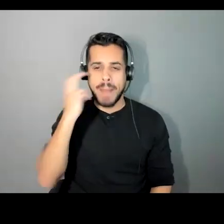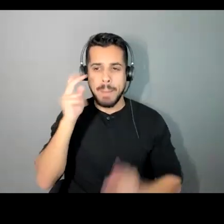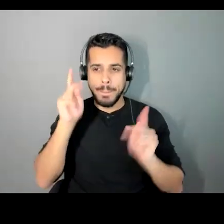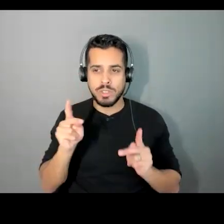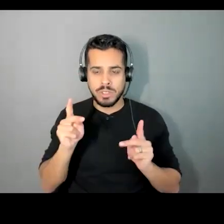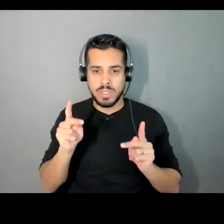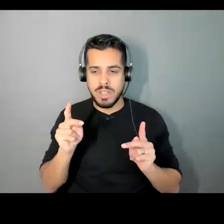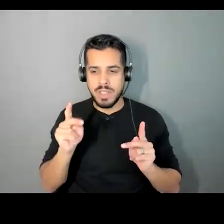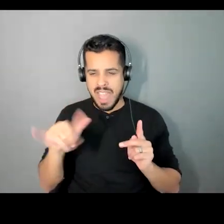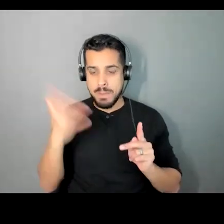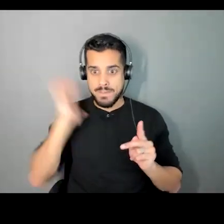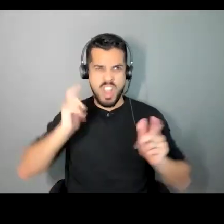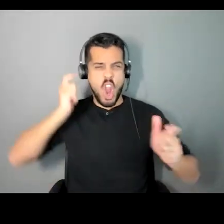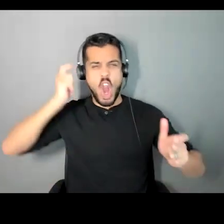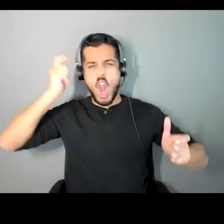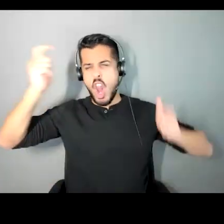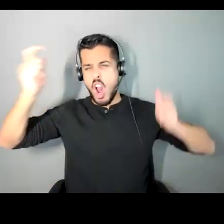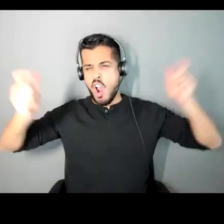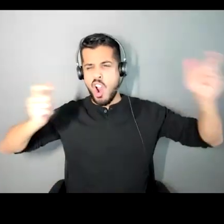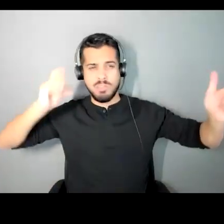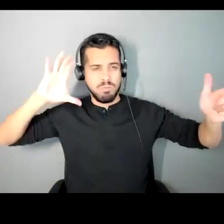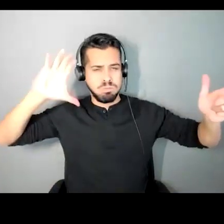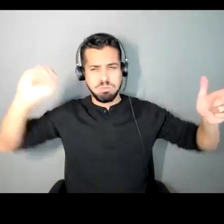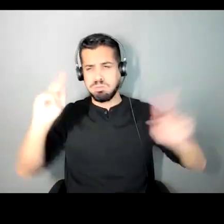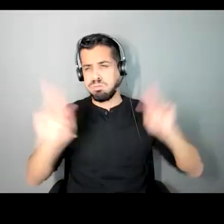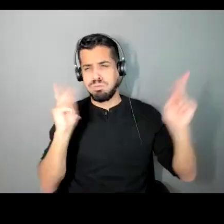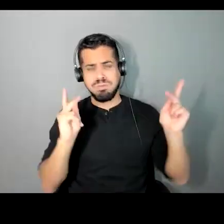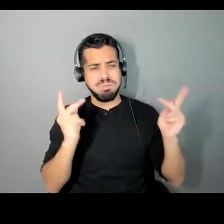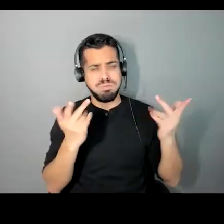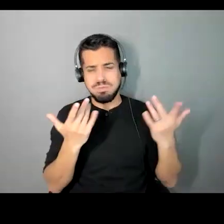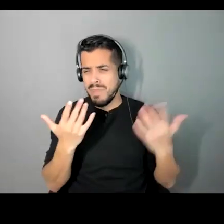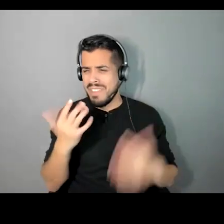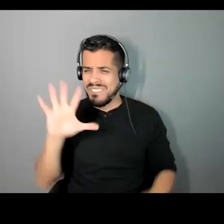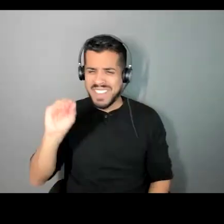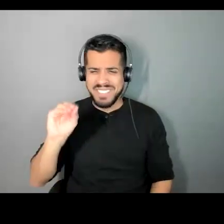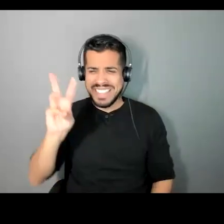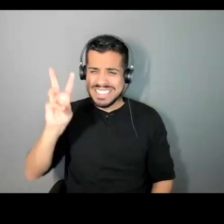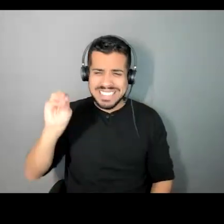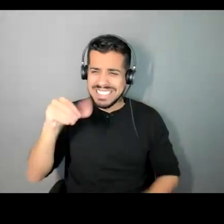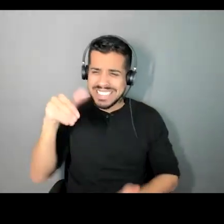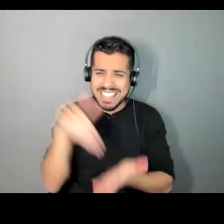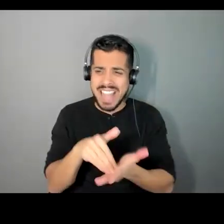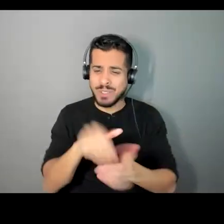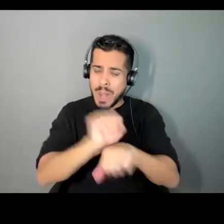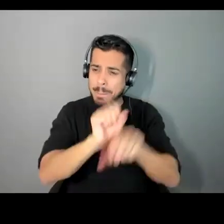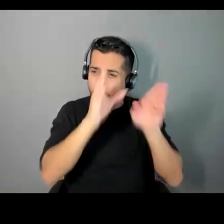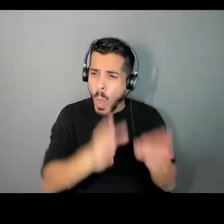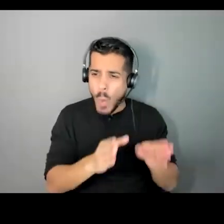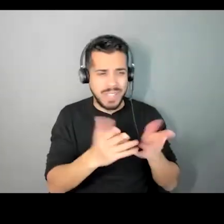I mean, uh... I mean, really large company. I mean, 50, 60,000 employees. And there's one blind person.